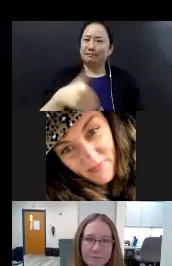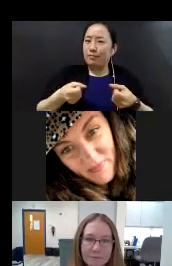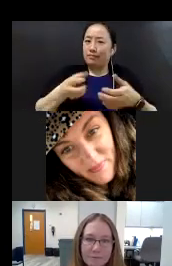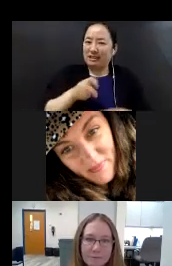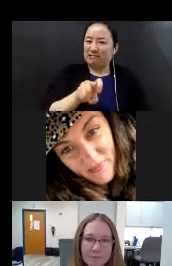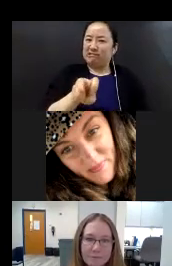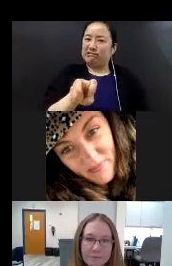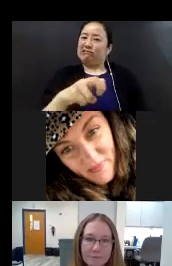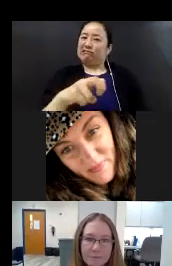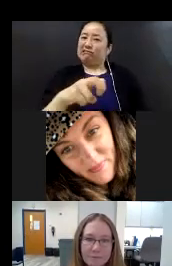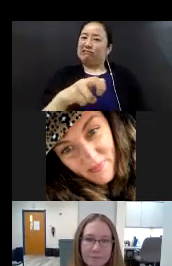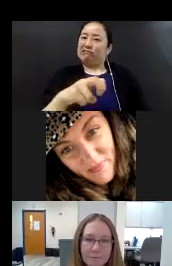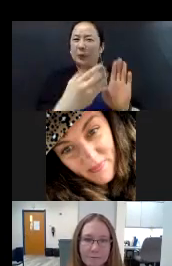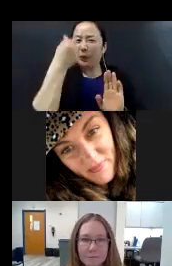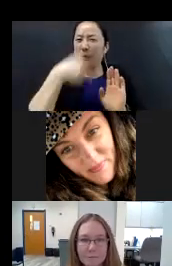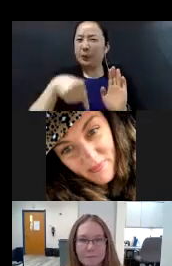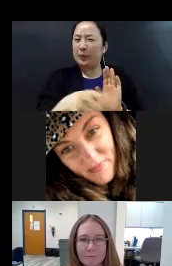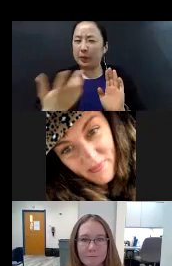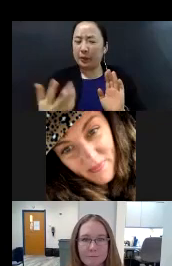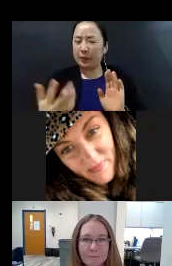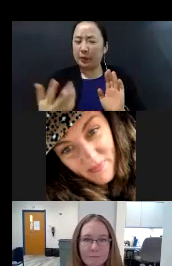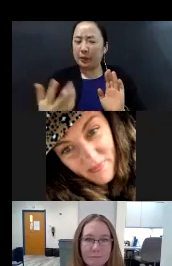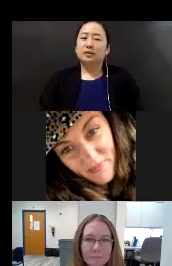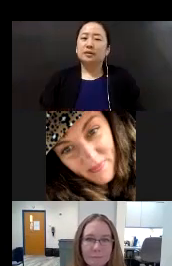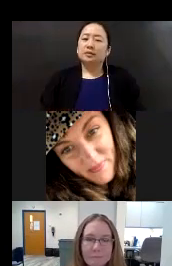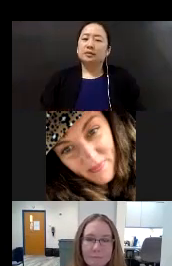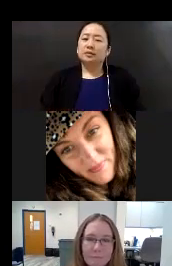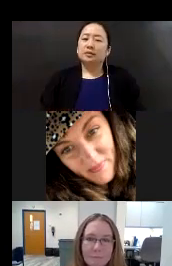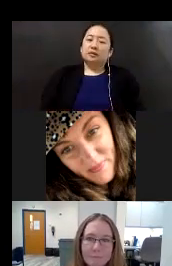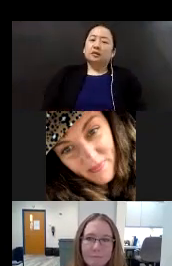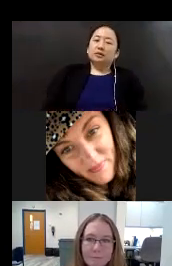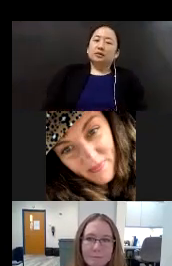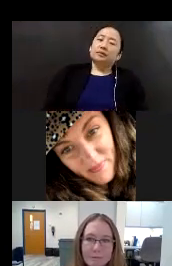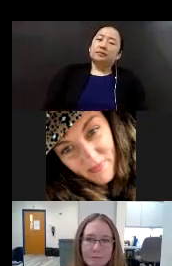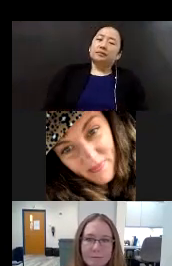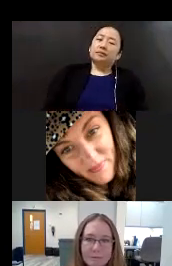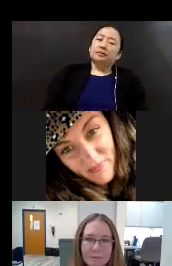I CAN SEE, OKAY, HAVE TO DO A LITTLE TURN, THEN A